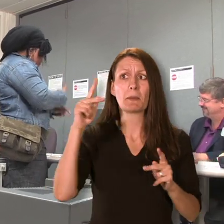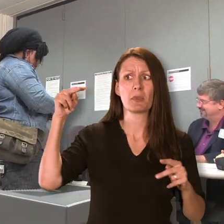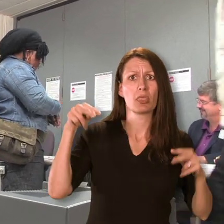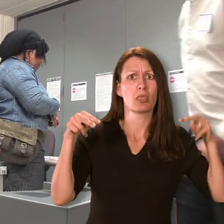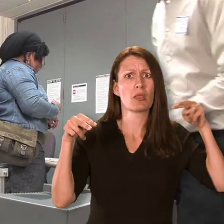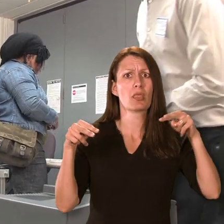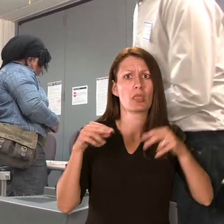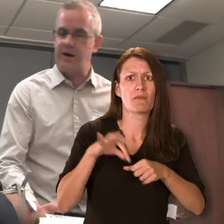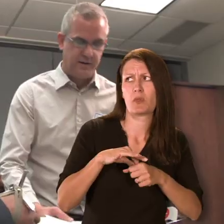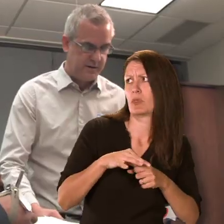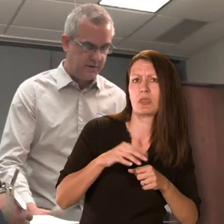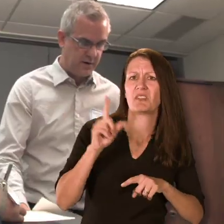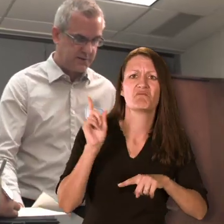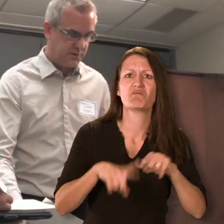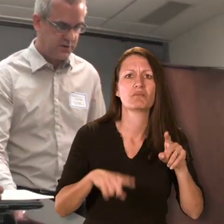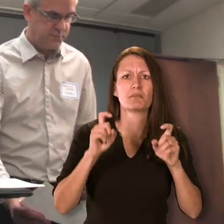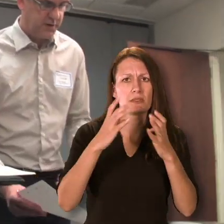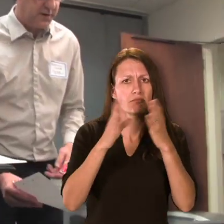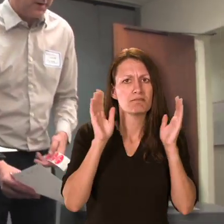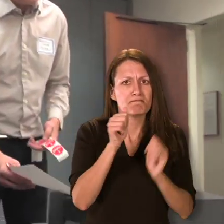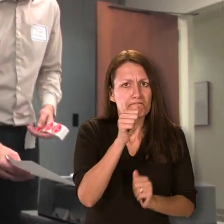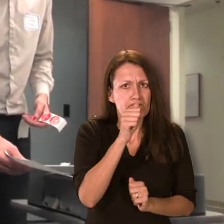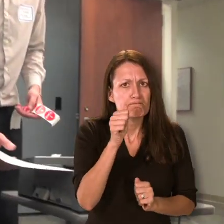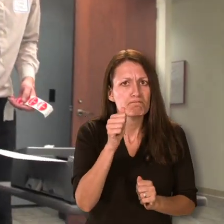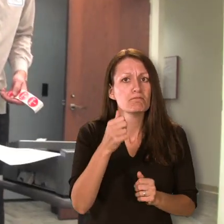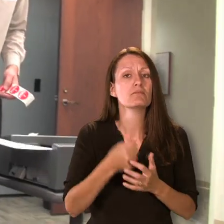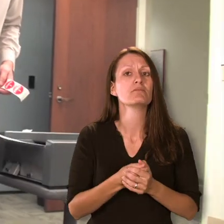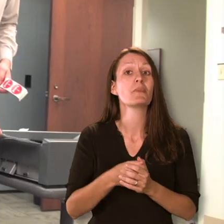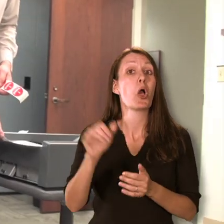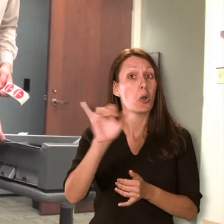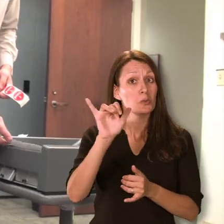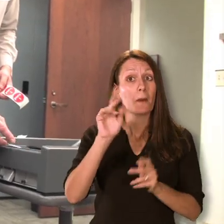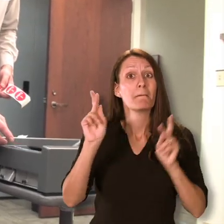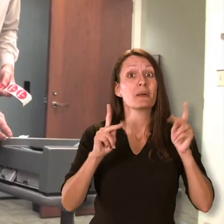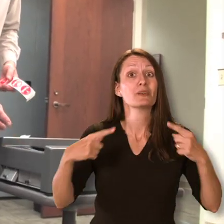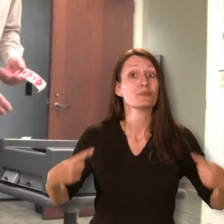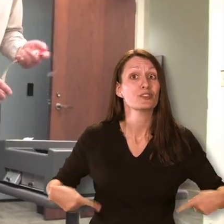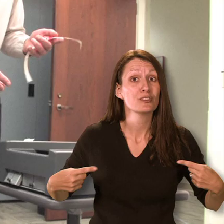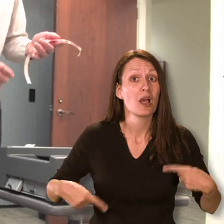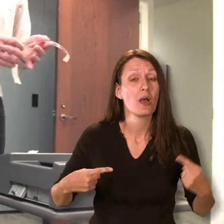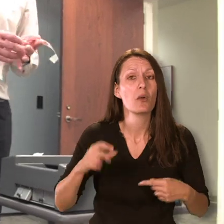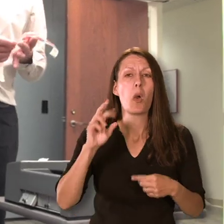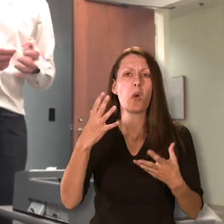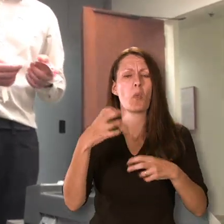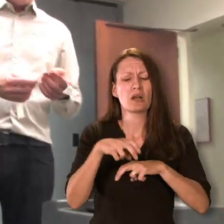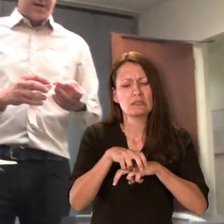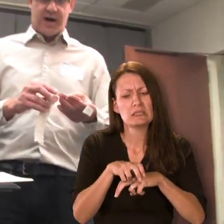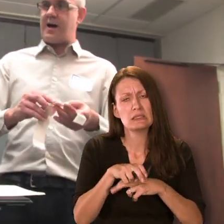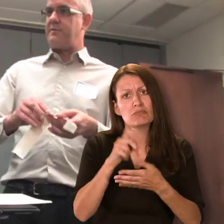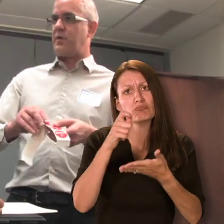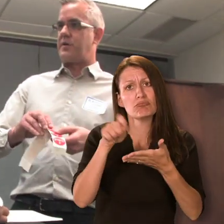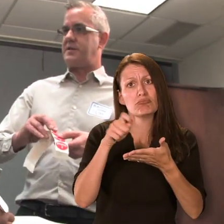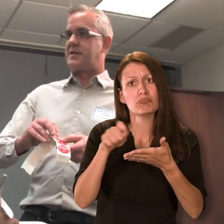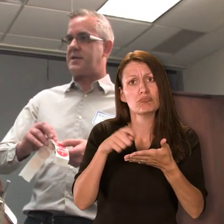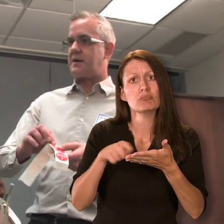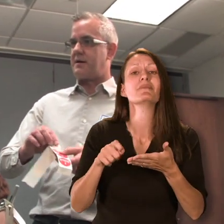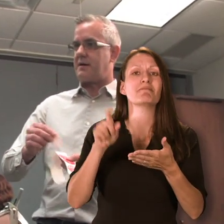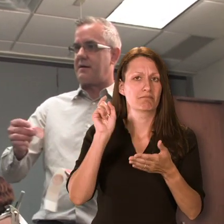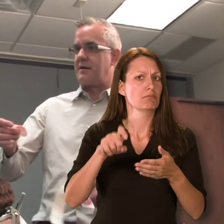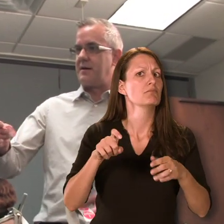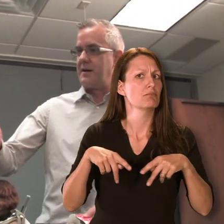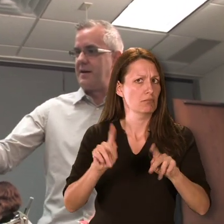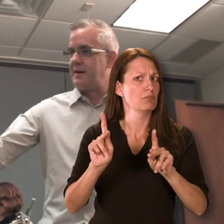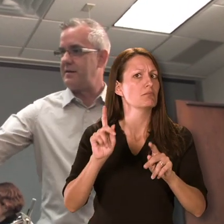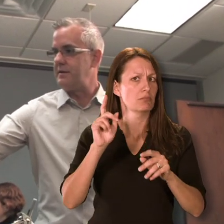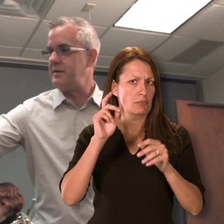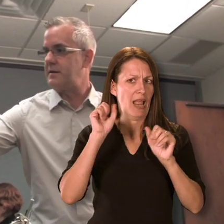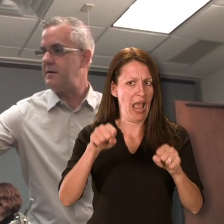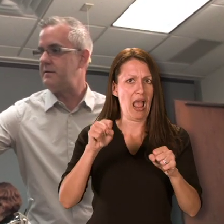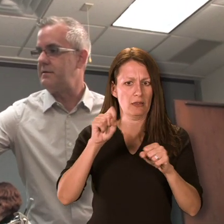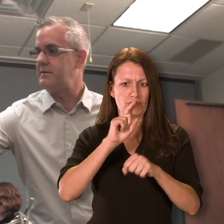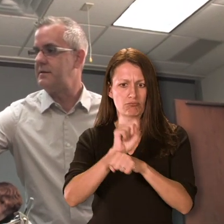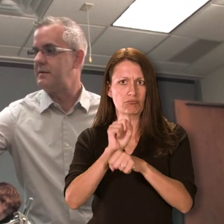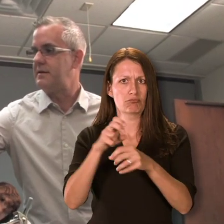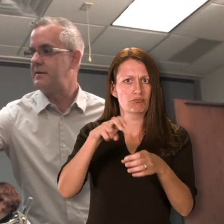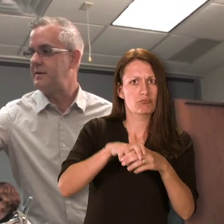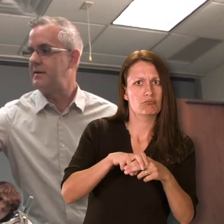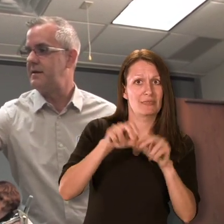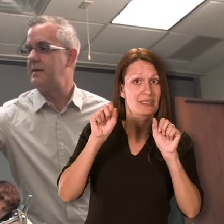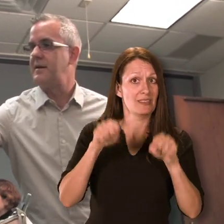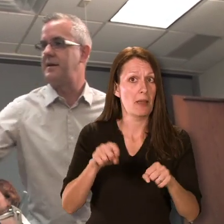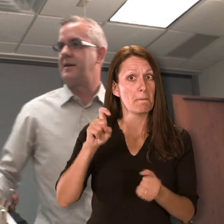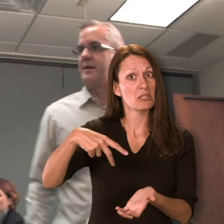or who need to sit down while marking their ballots.